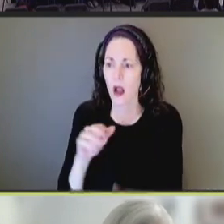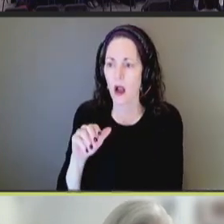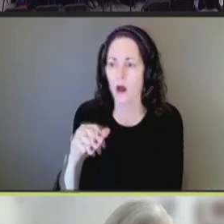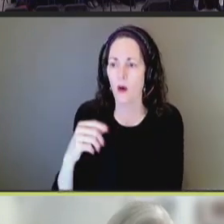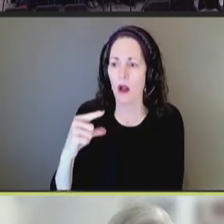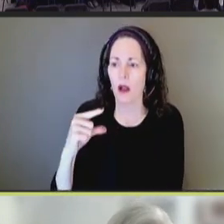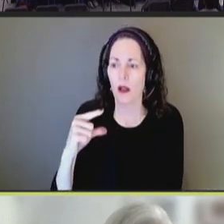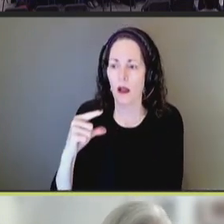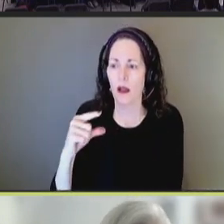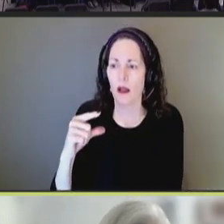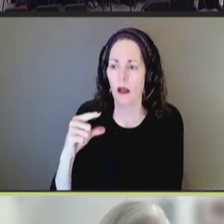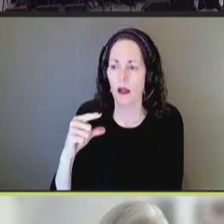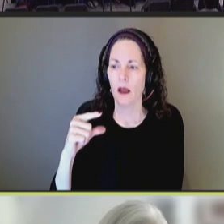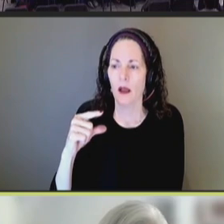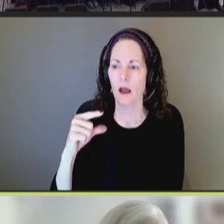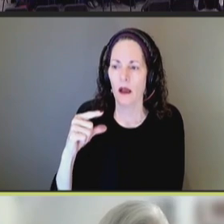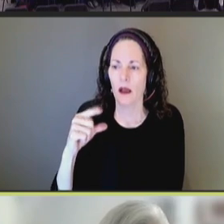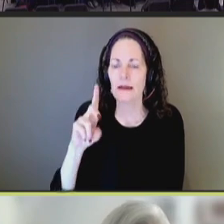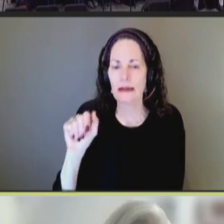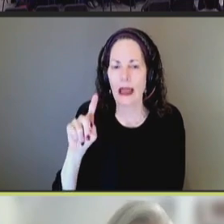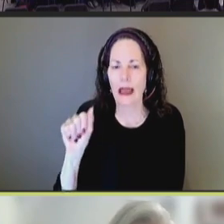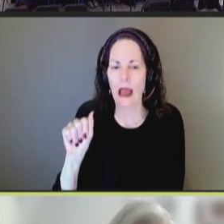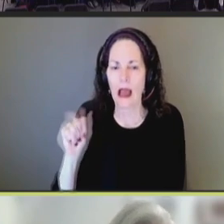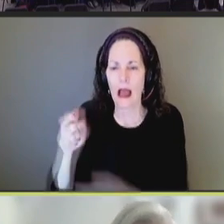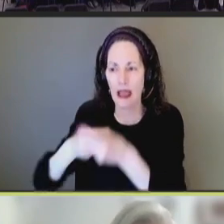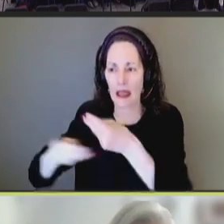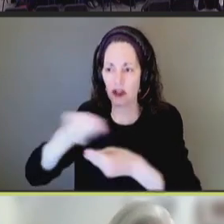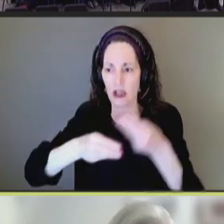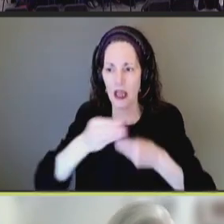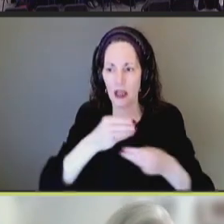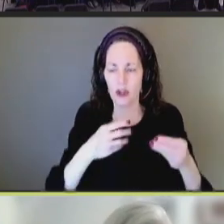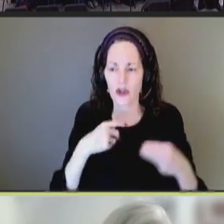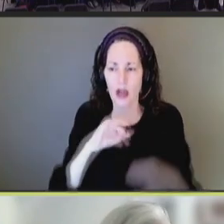we have 63 jurisdictions that have completed baseline onboarding,